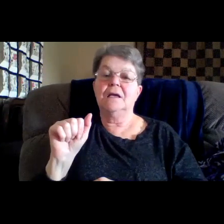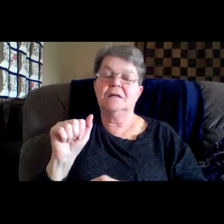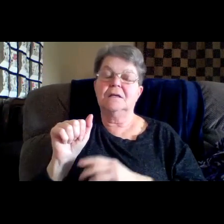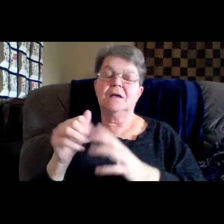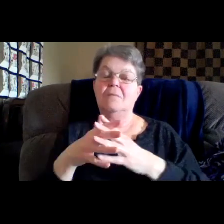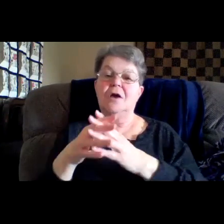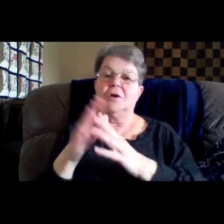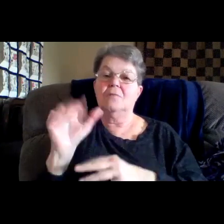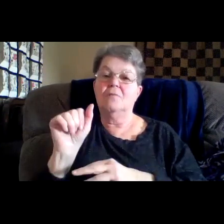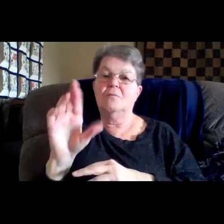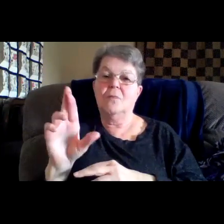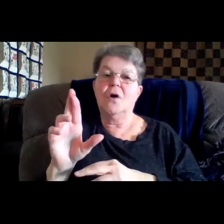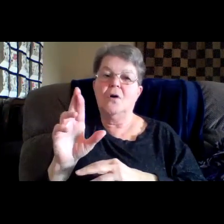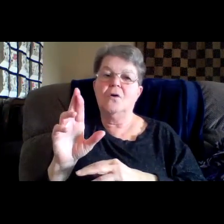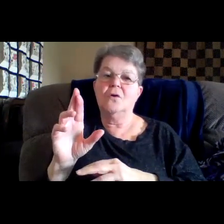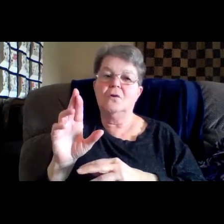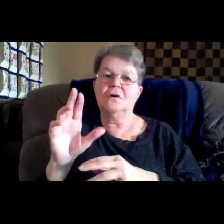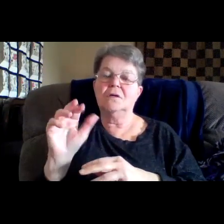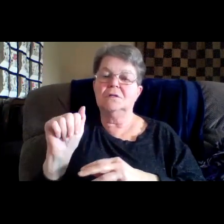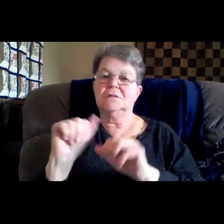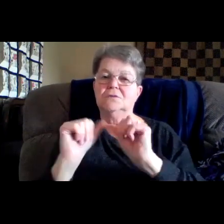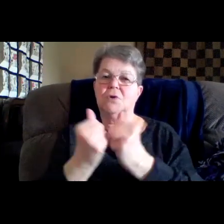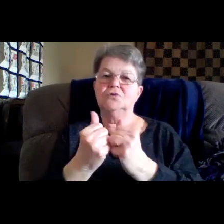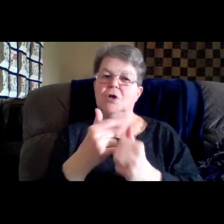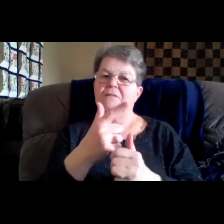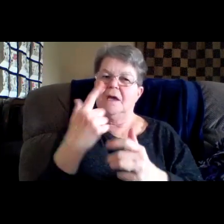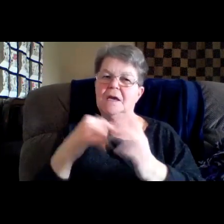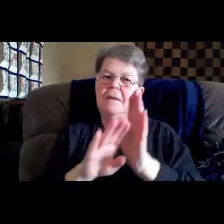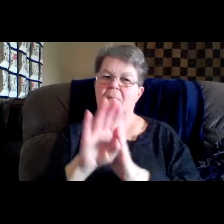developed a practical tool for lawyers that is designed to kind of be a checklist of sorts